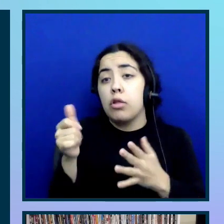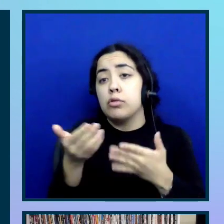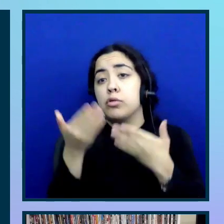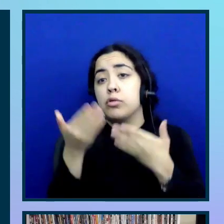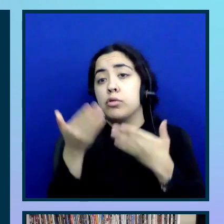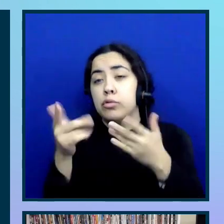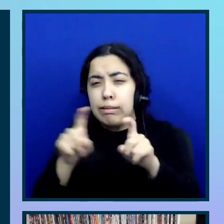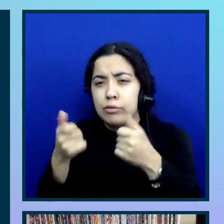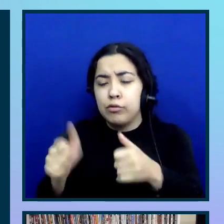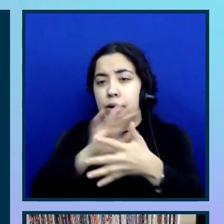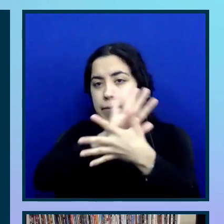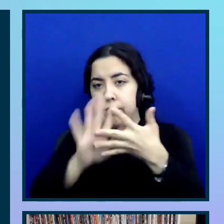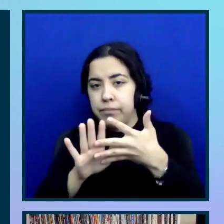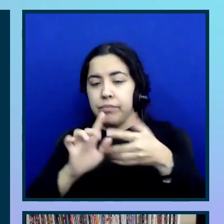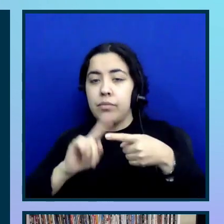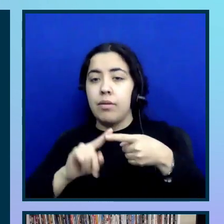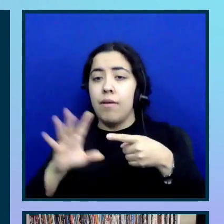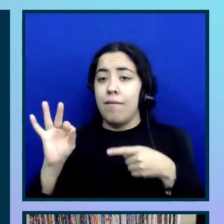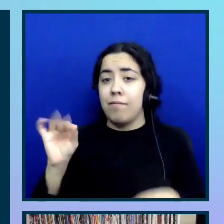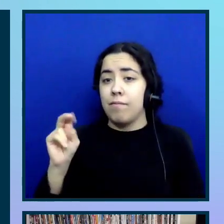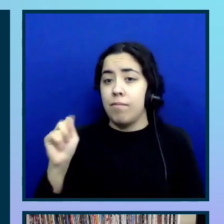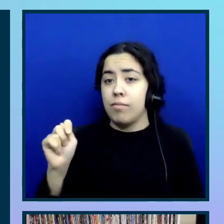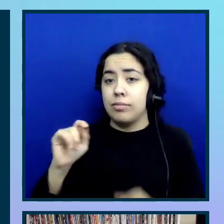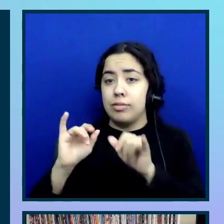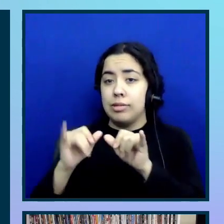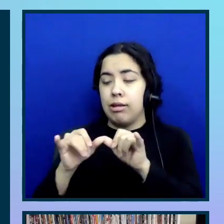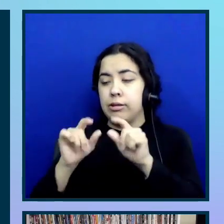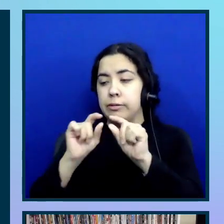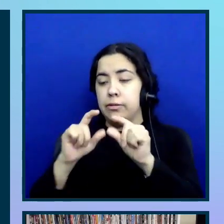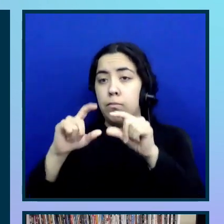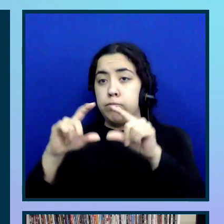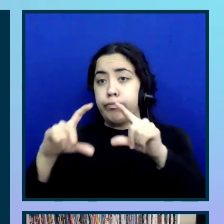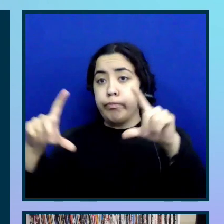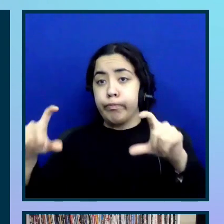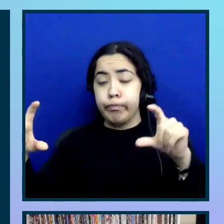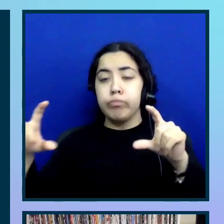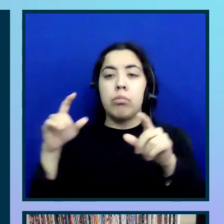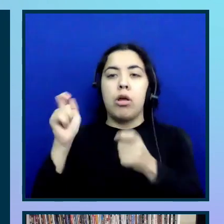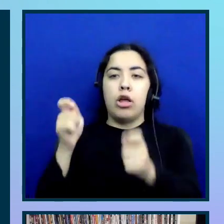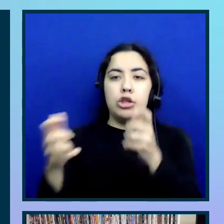So font size, make sure your apps text is able to be dynamically adjusted according to the operating system settings.